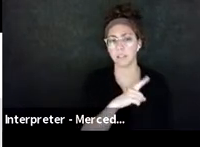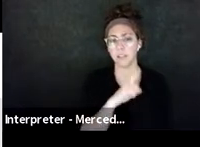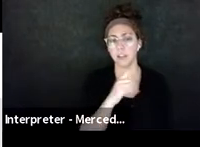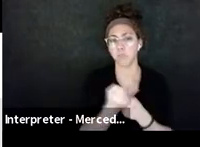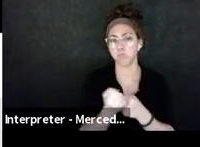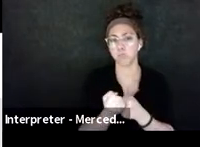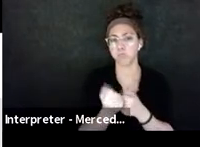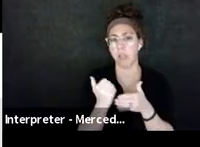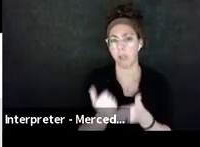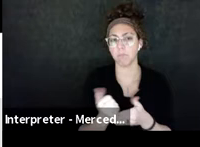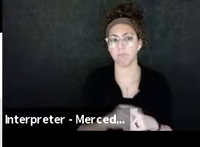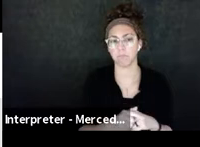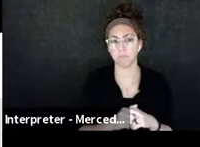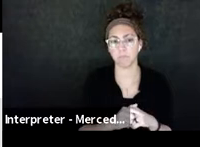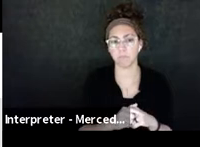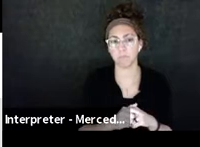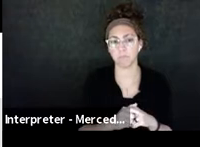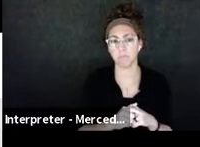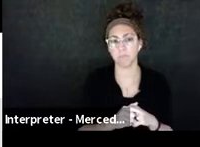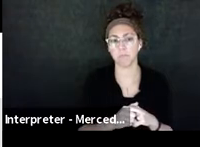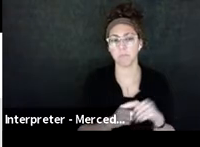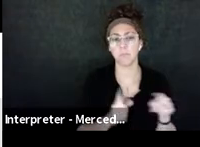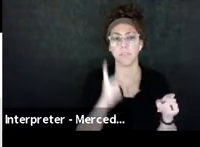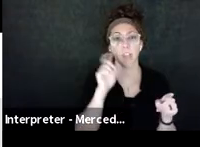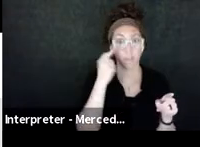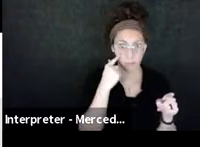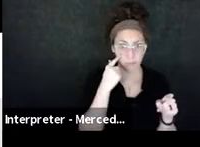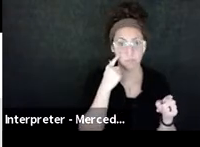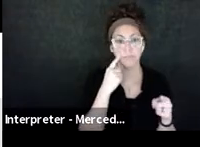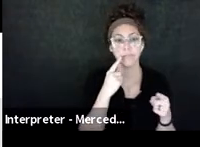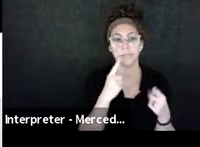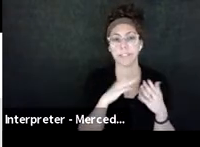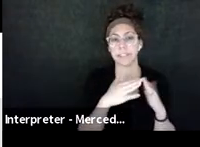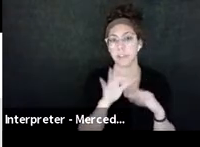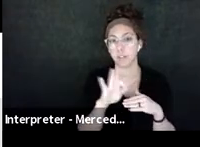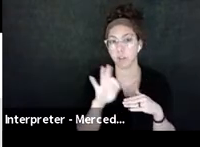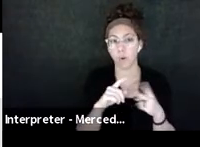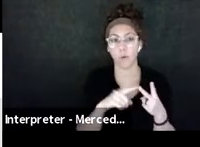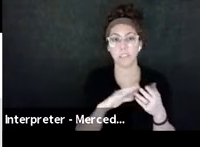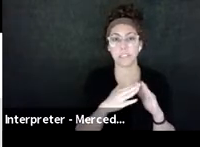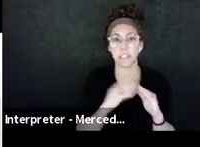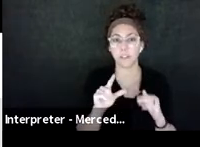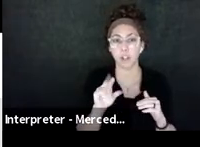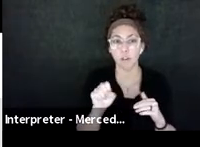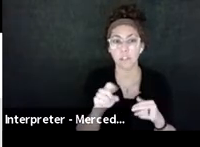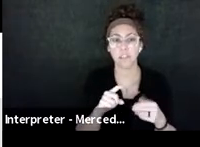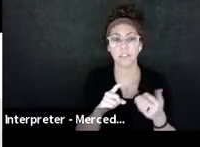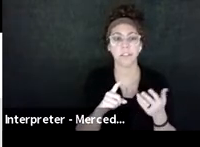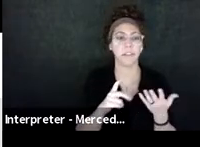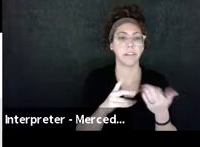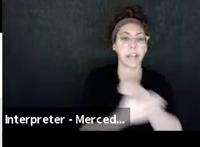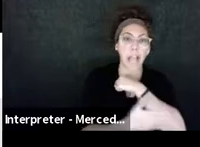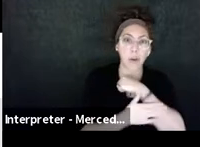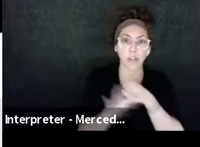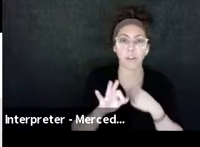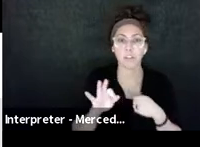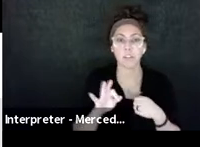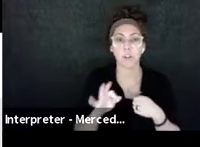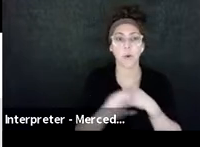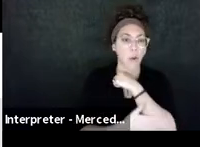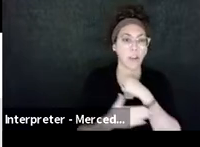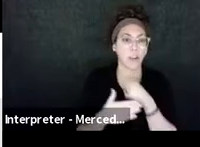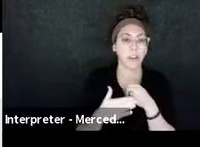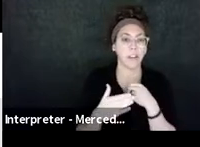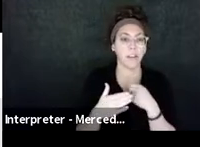maria.rodriguez: We divided by, you know, government entities such as the city of Fresno City of Columbus community of Fresno County fairs. We also have veteran services now.